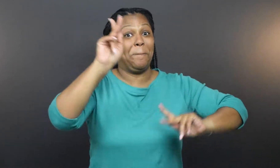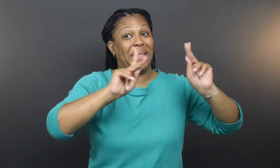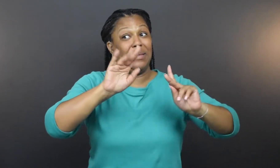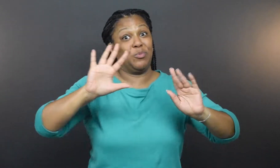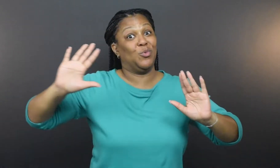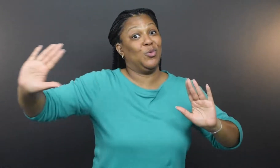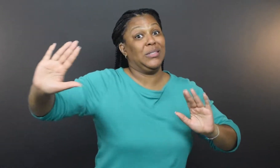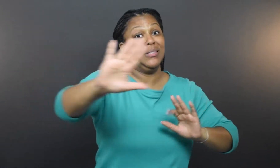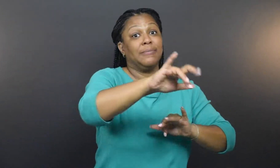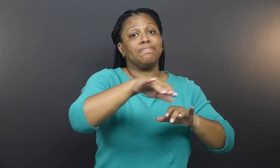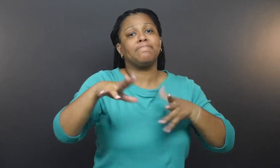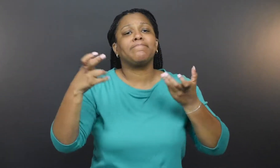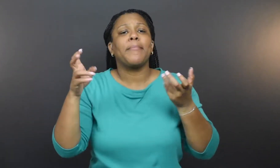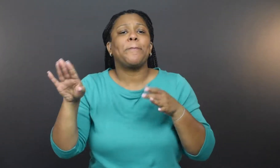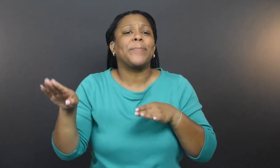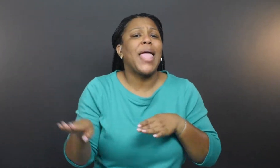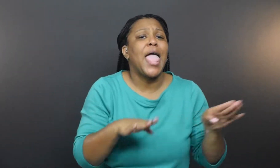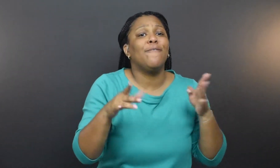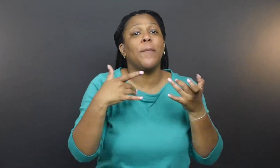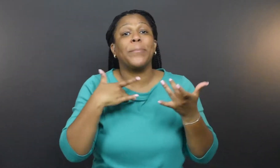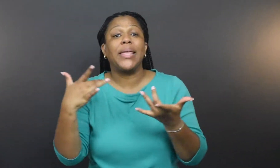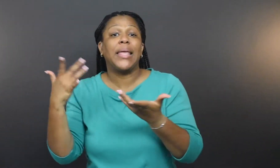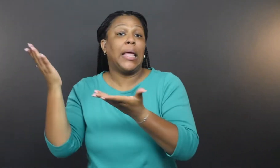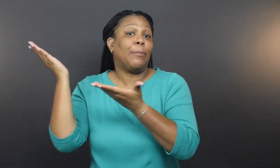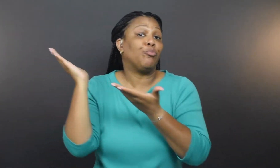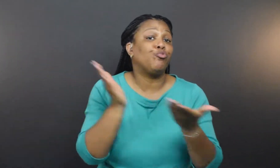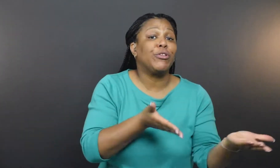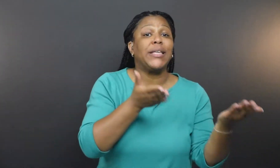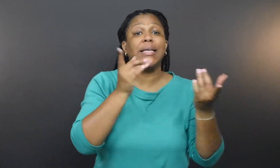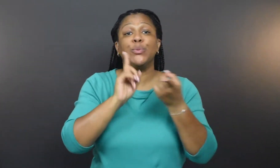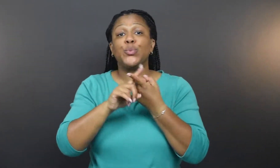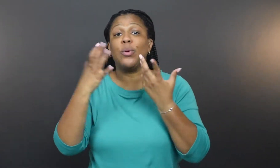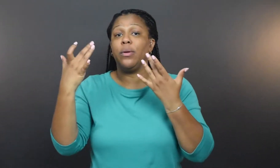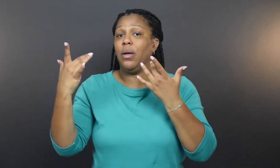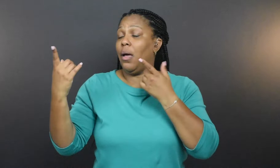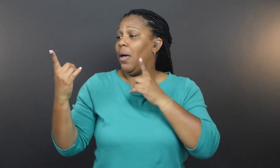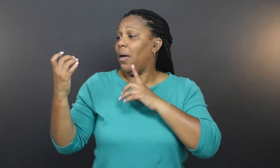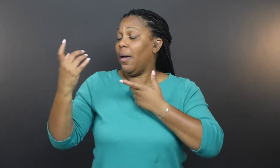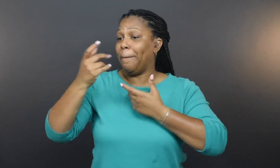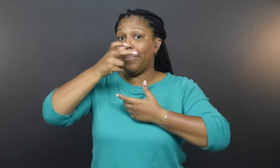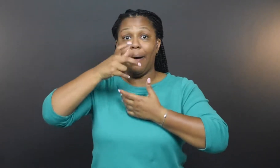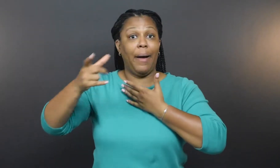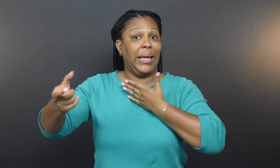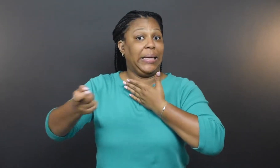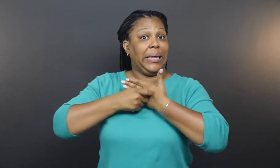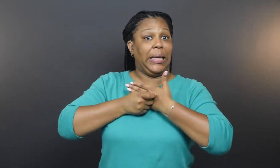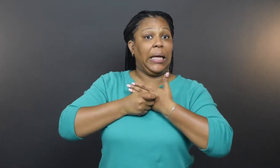for these vectors, and people’s behaviors that bring them into contact with infected vectors.